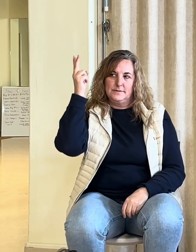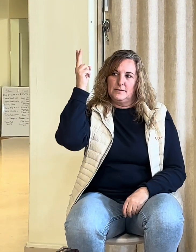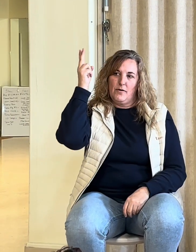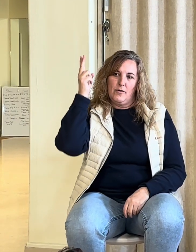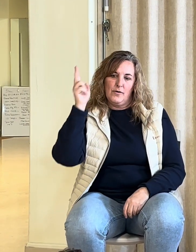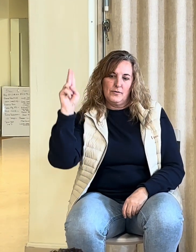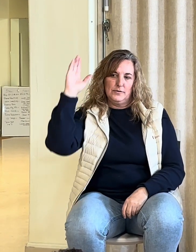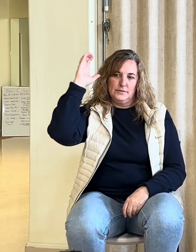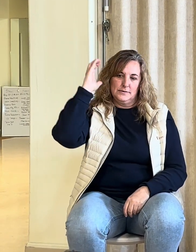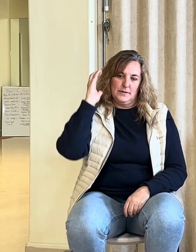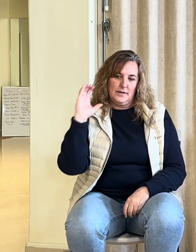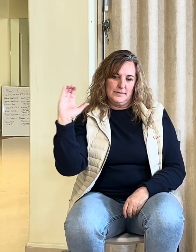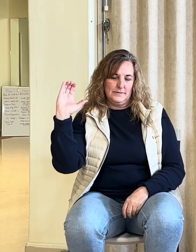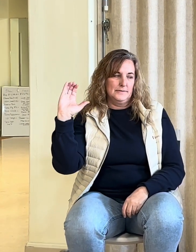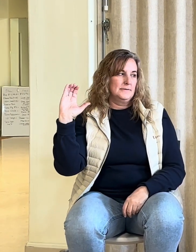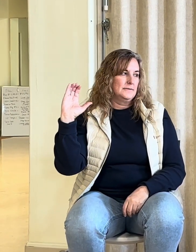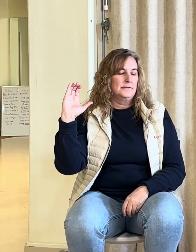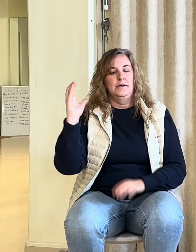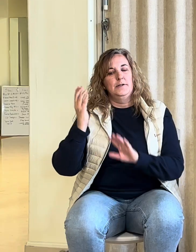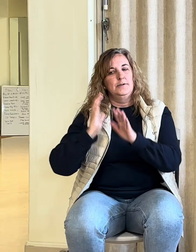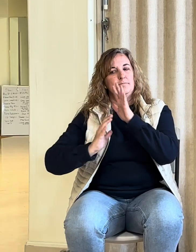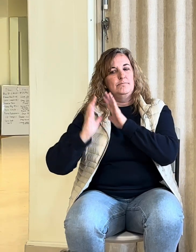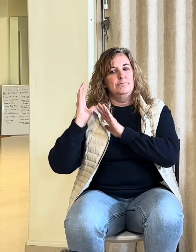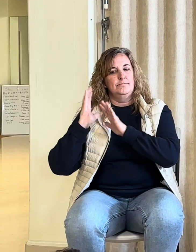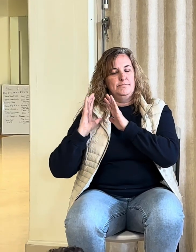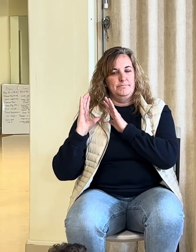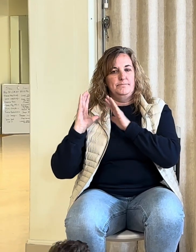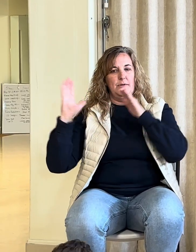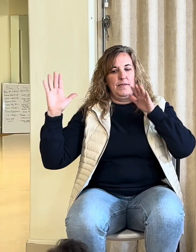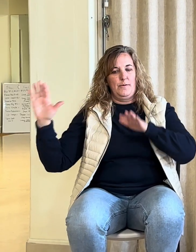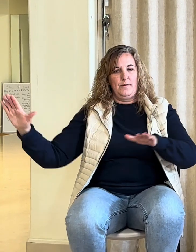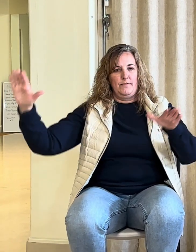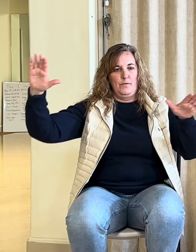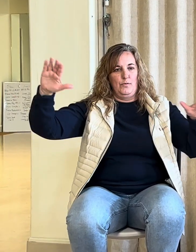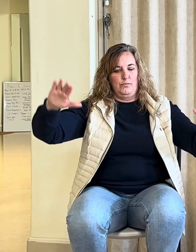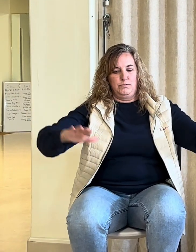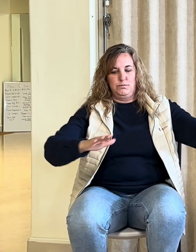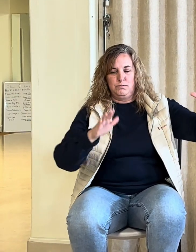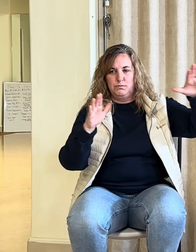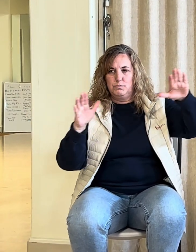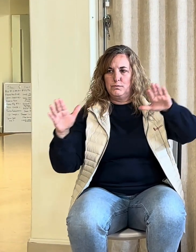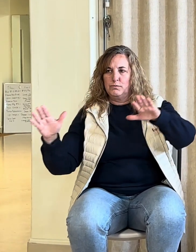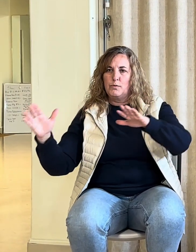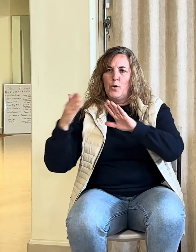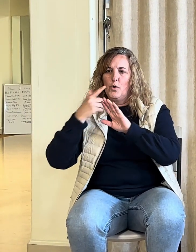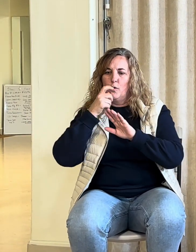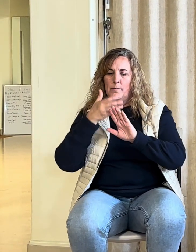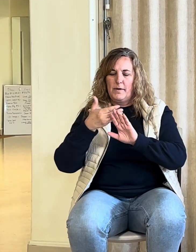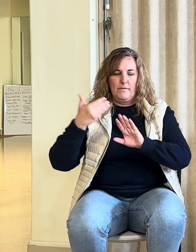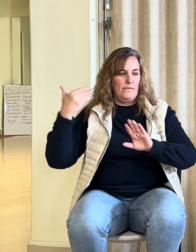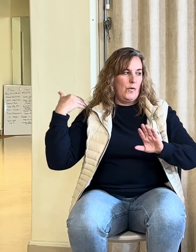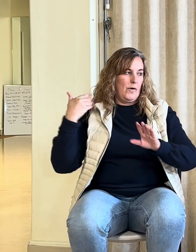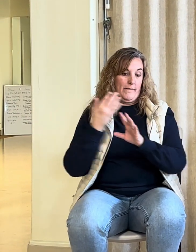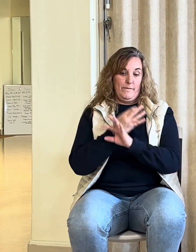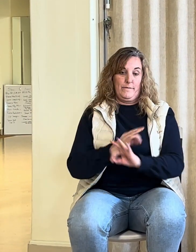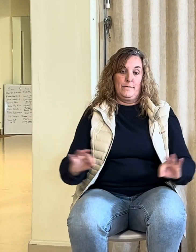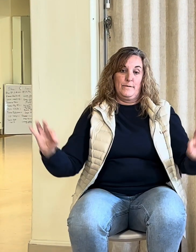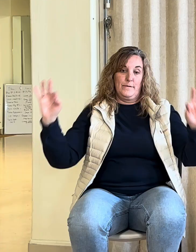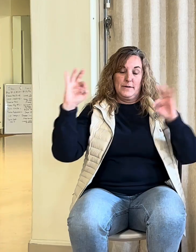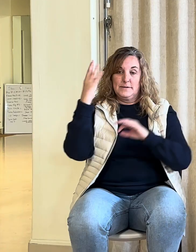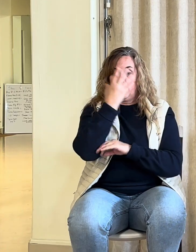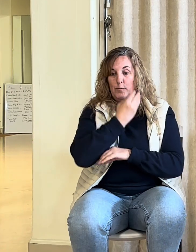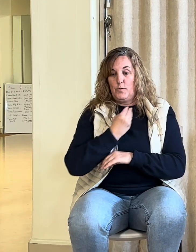and cousins... We flew away. Who'd come before us, free as our own beautiful and brilliant